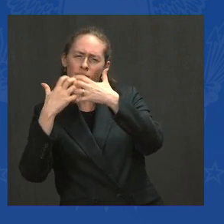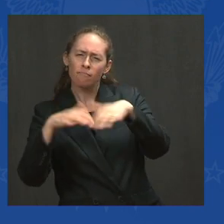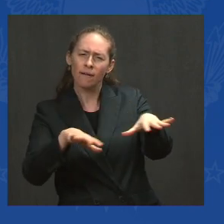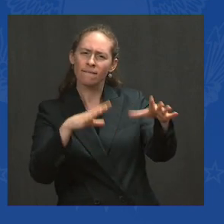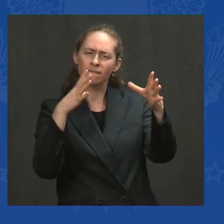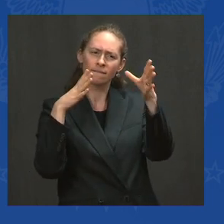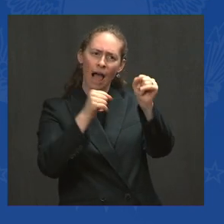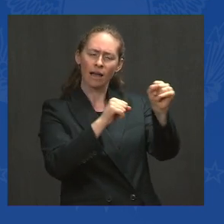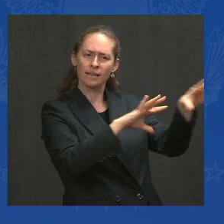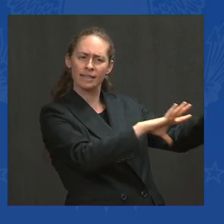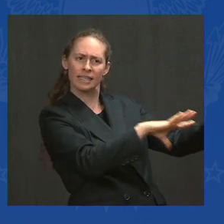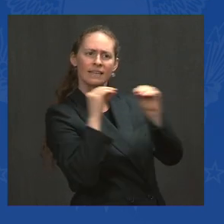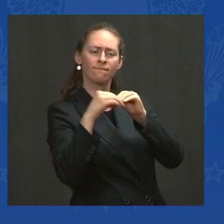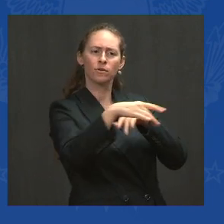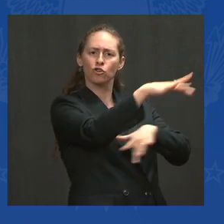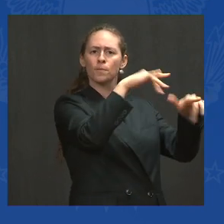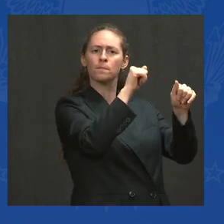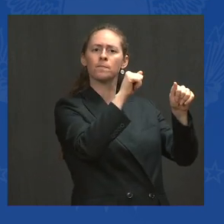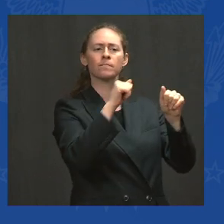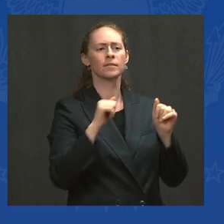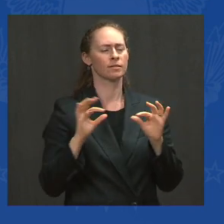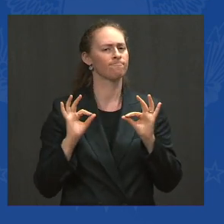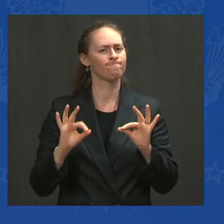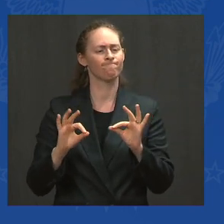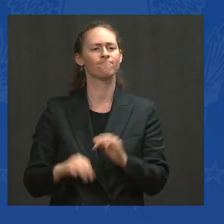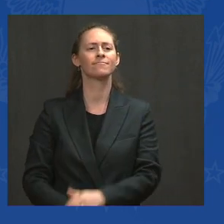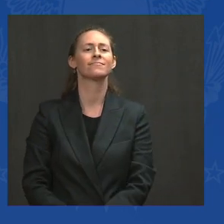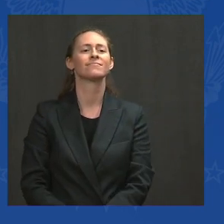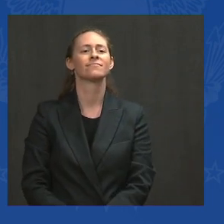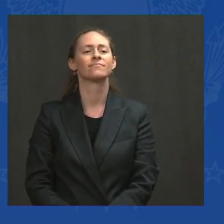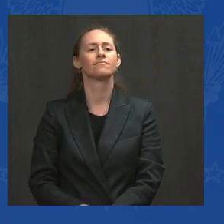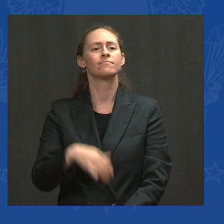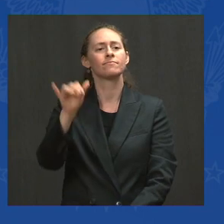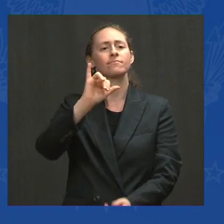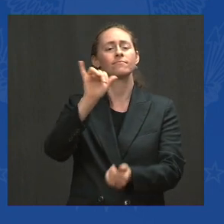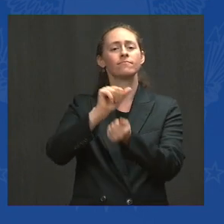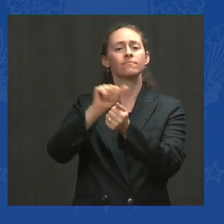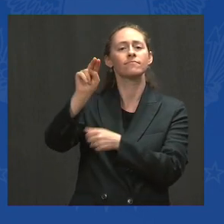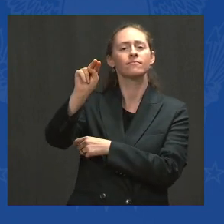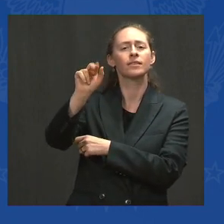And the same is true of our NATO Allies and partners who have supported -- we are